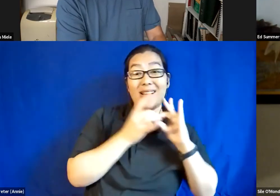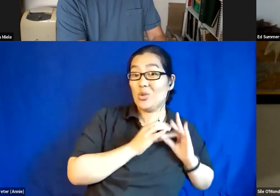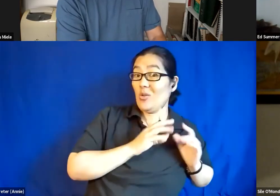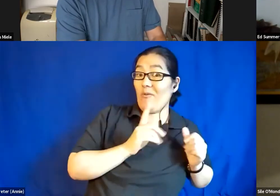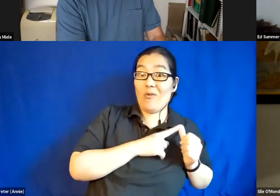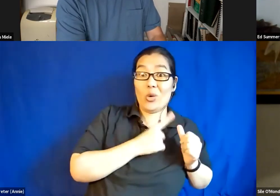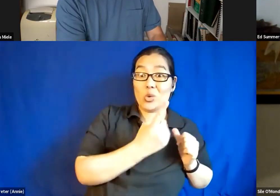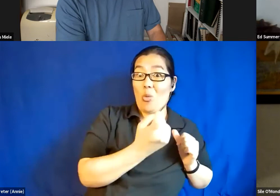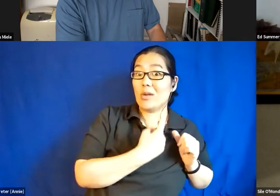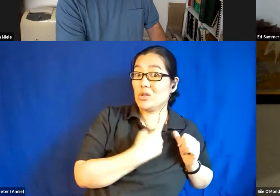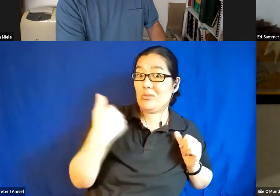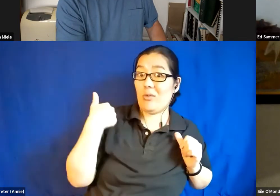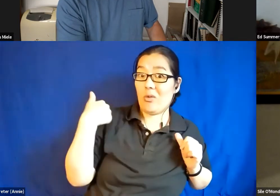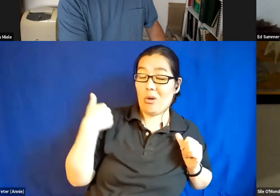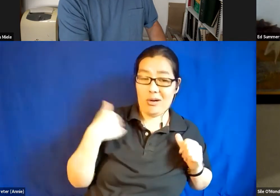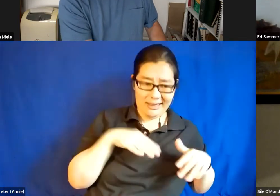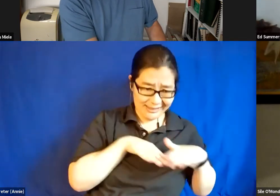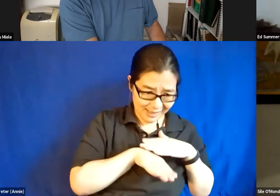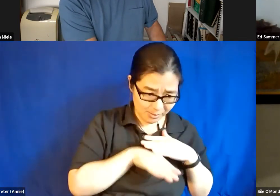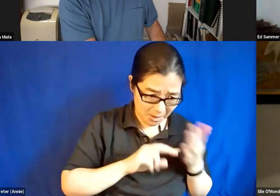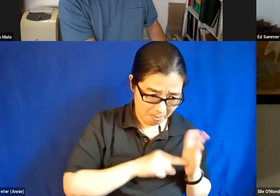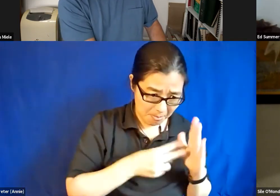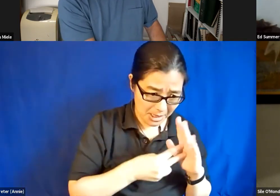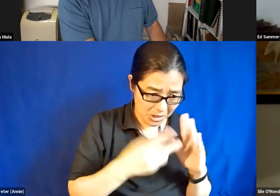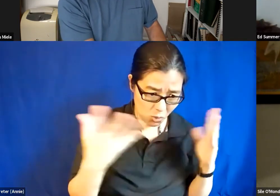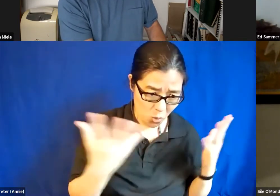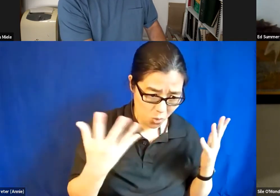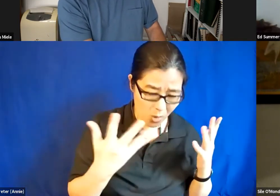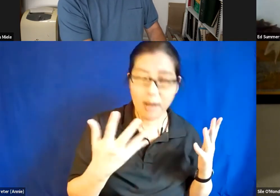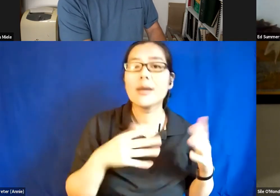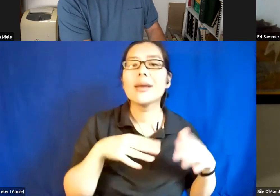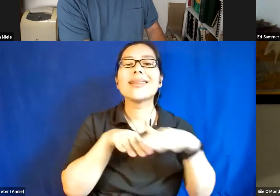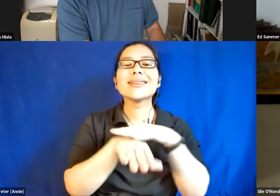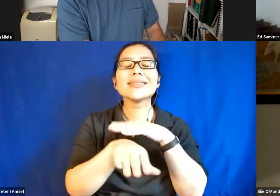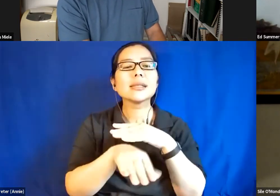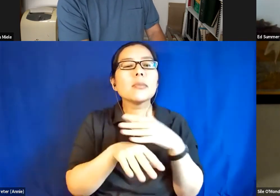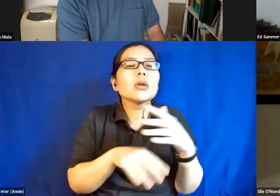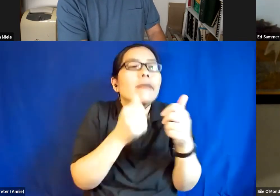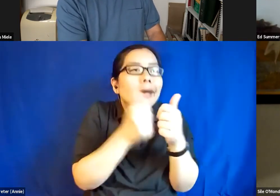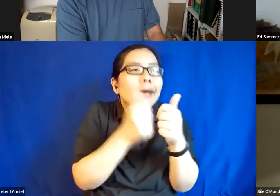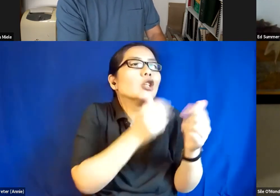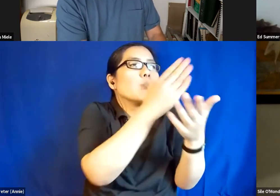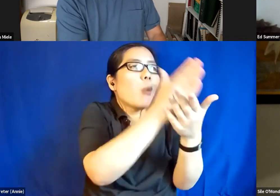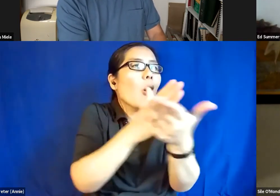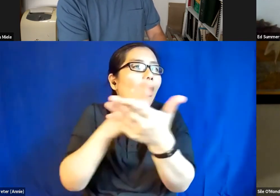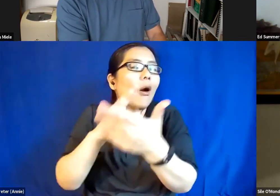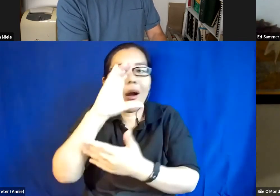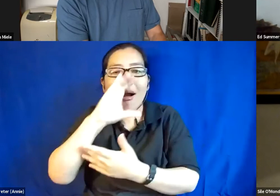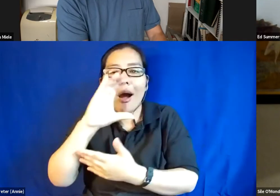about what is accessibility. There's the accessibility of the act of reading a comic. The thing you would bring into a usability lab or